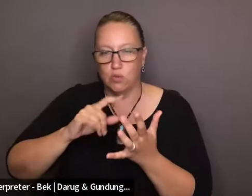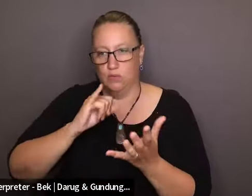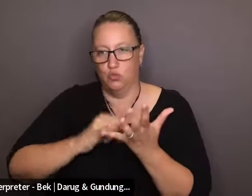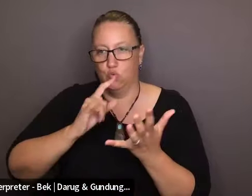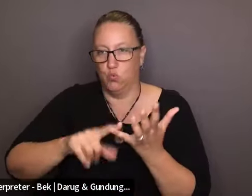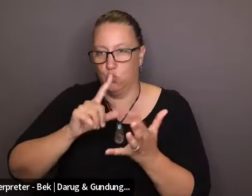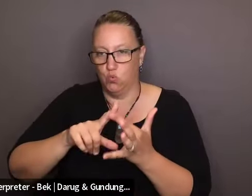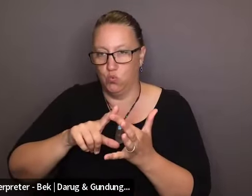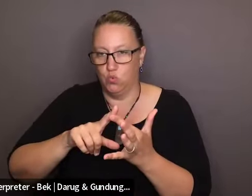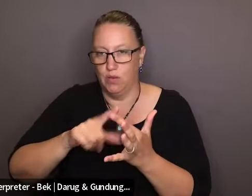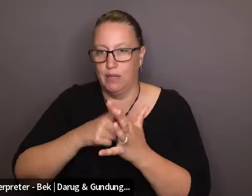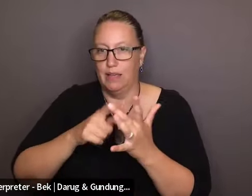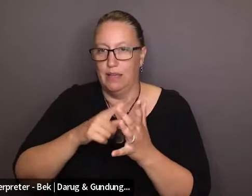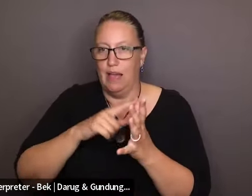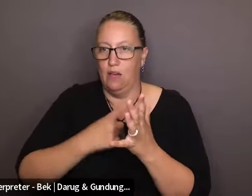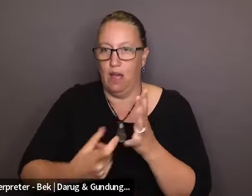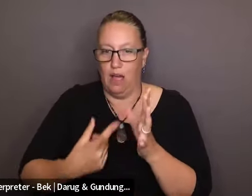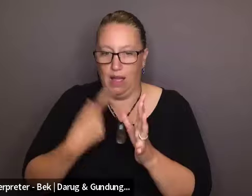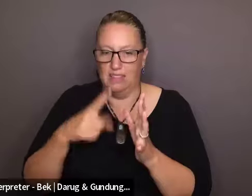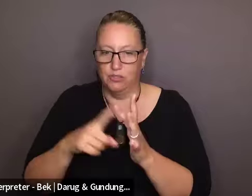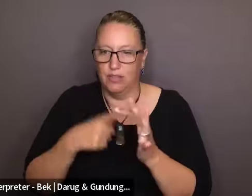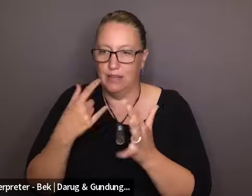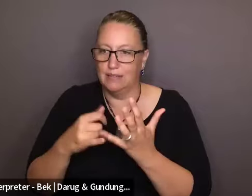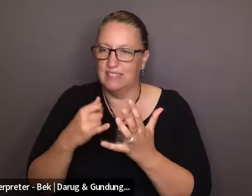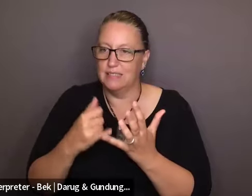the important information afterwards. As I said before,